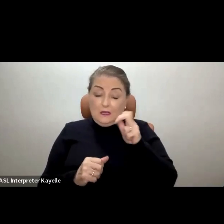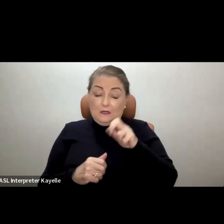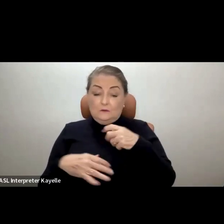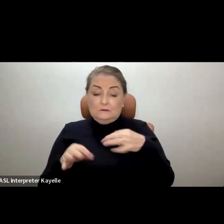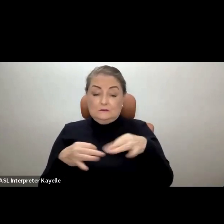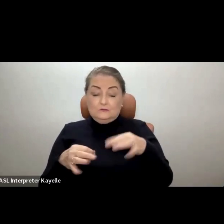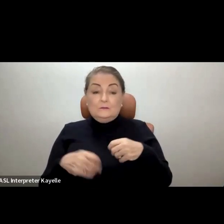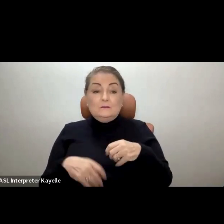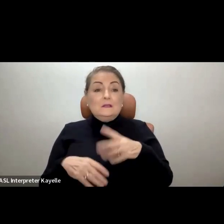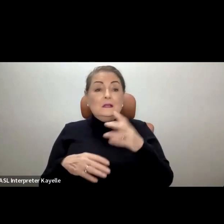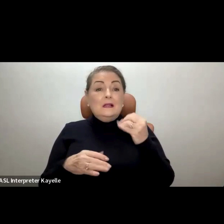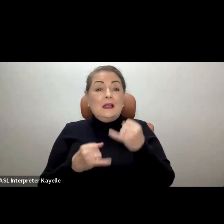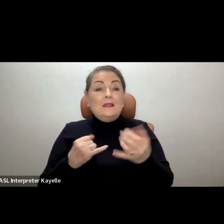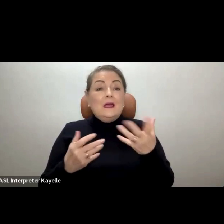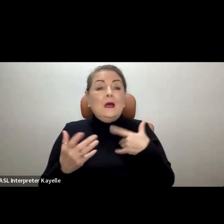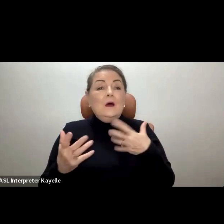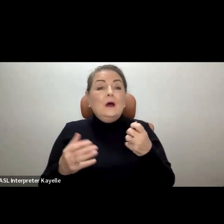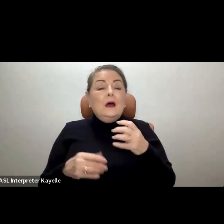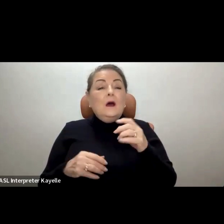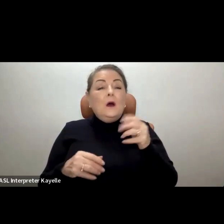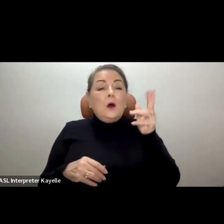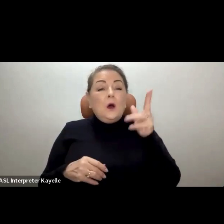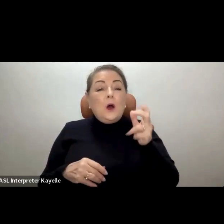The last thing I want to mention about audio description was also